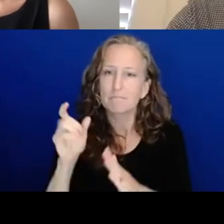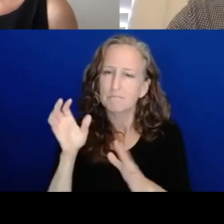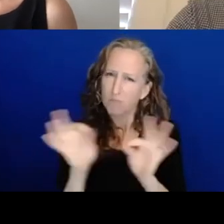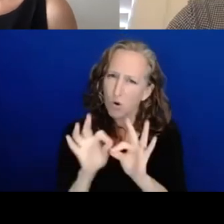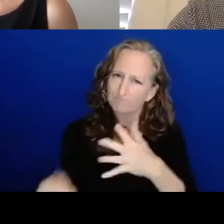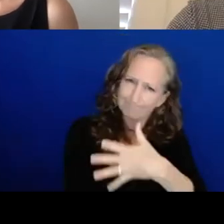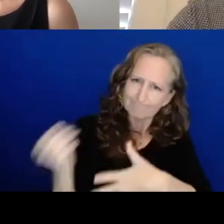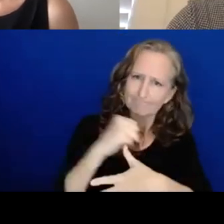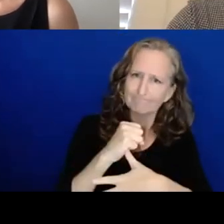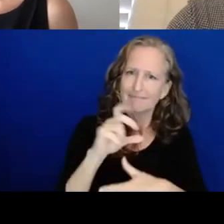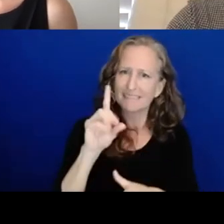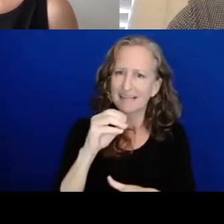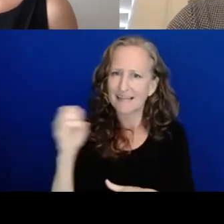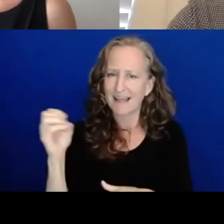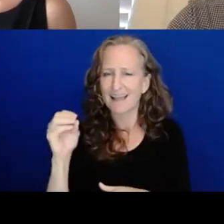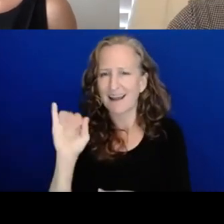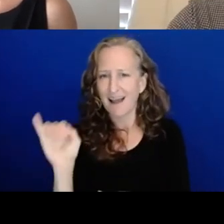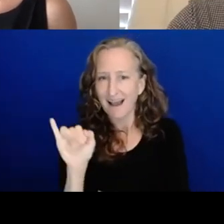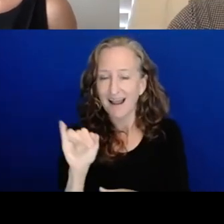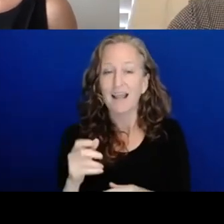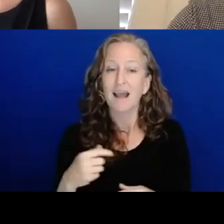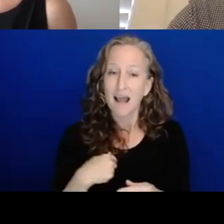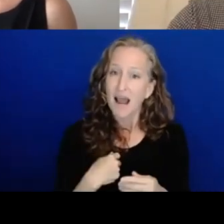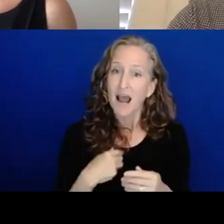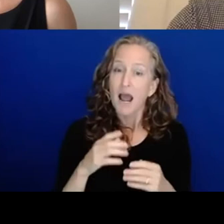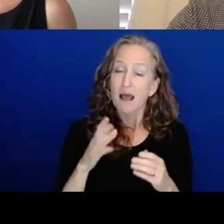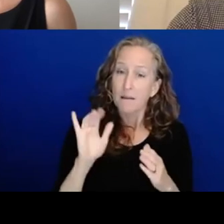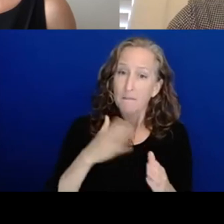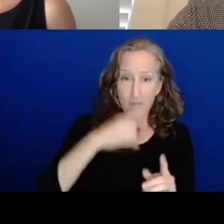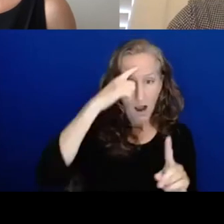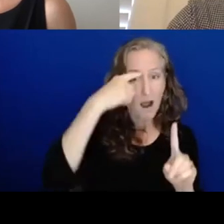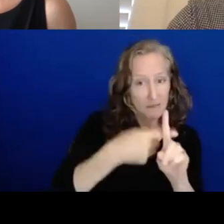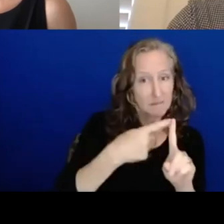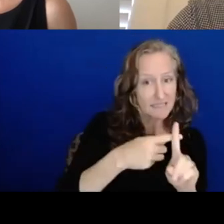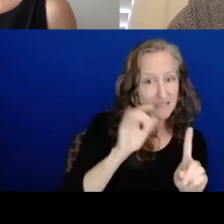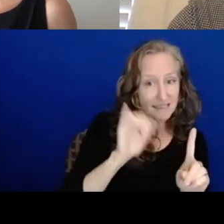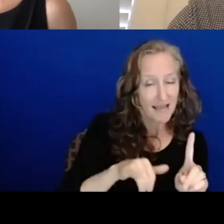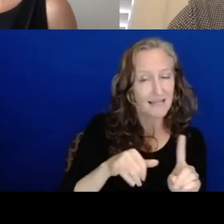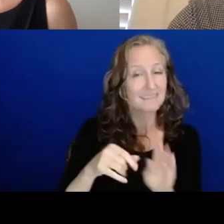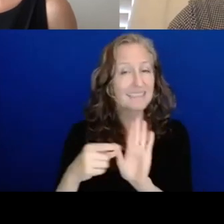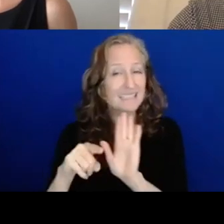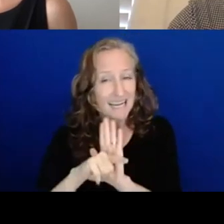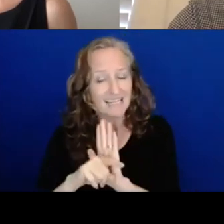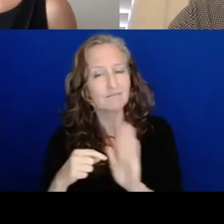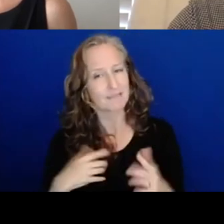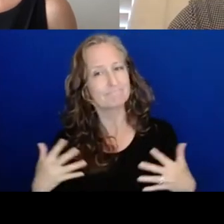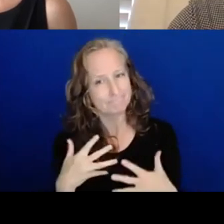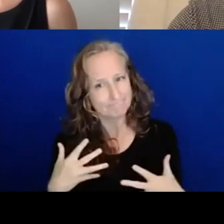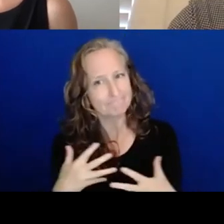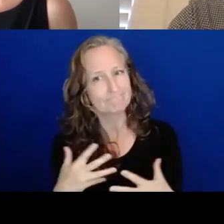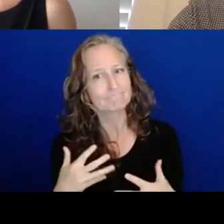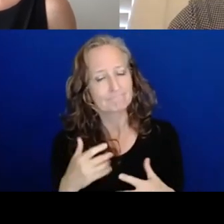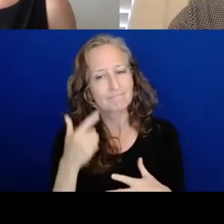get deadlined as a function. I see all the churn amongst jobs in the D&I world. But I